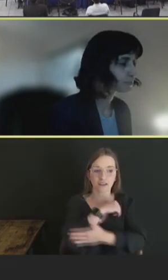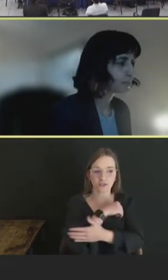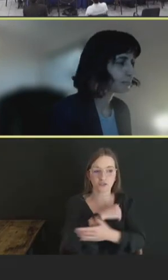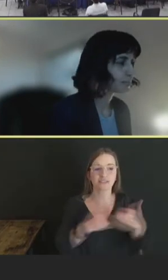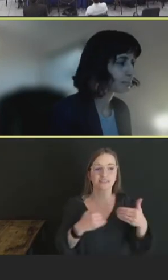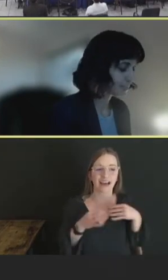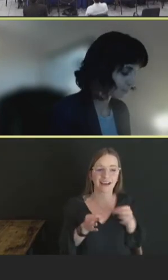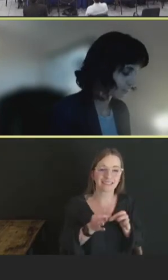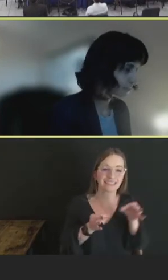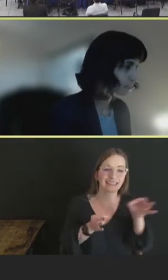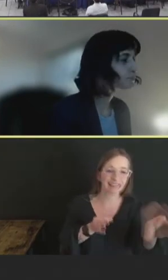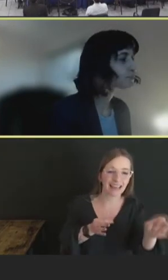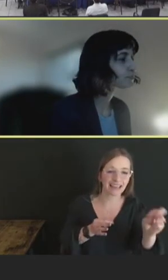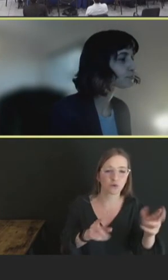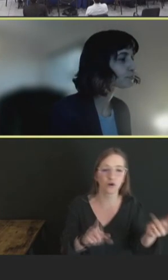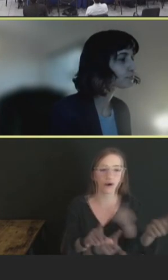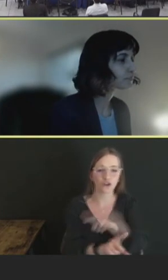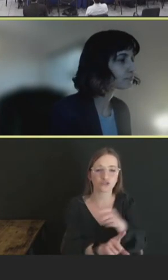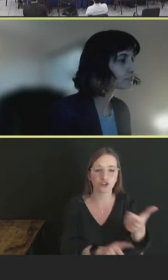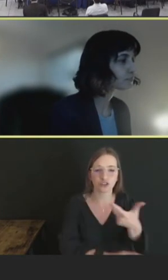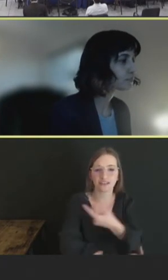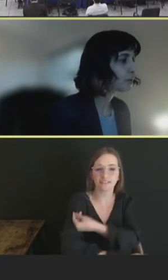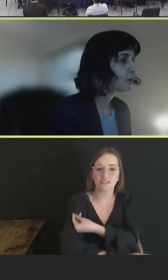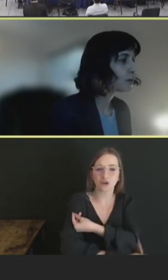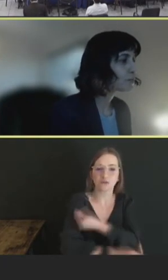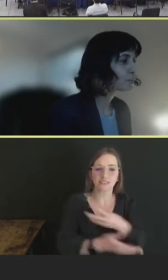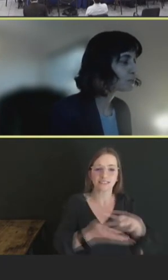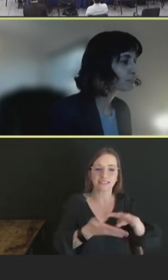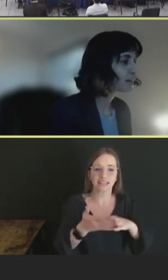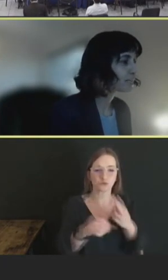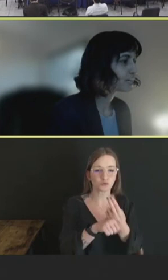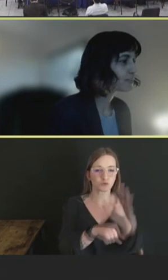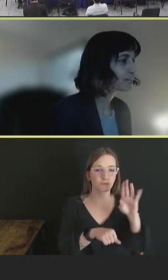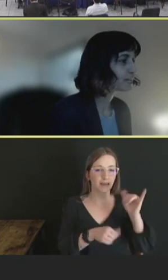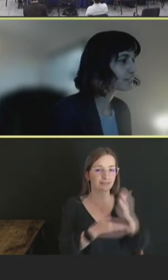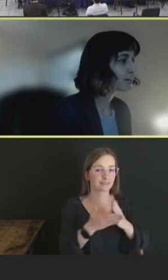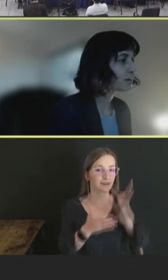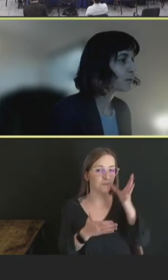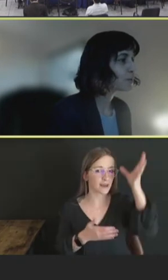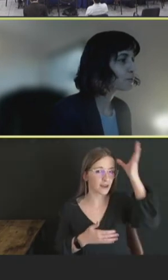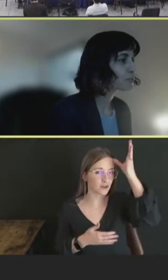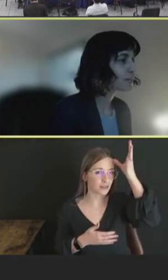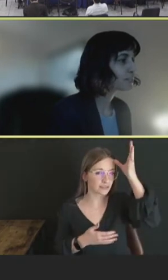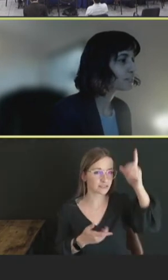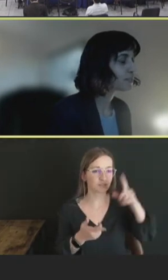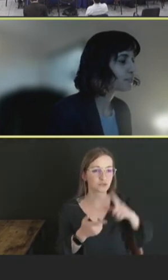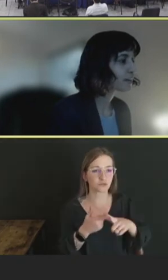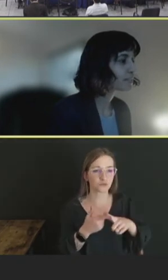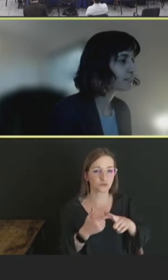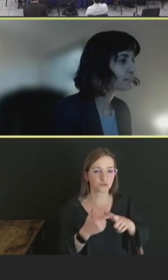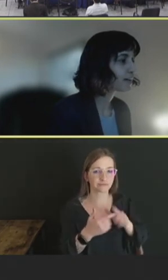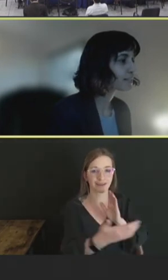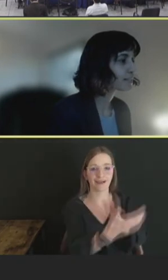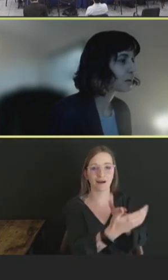Next slide, please. Multiple studies have assessed immune response to different vaccines and vaccine